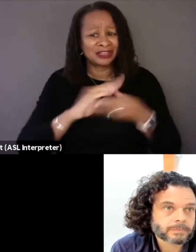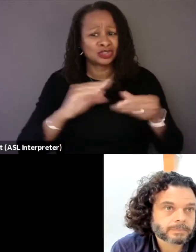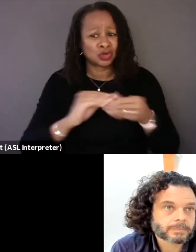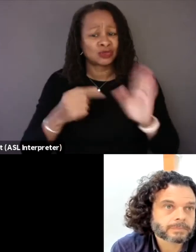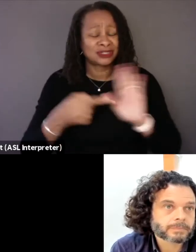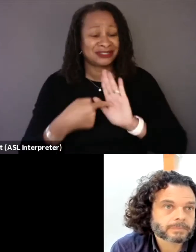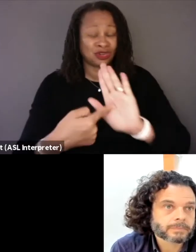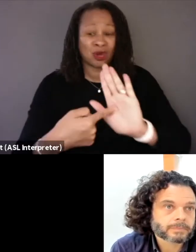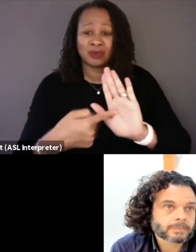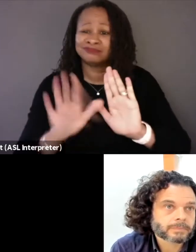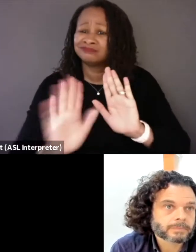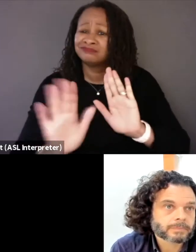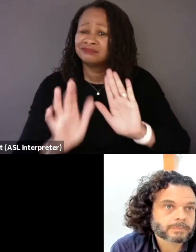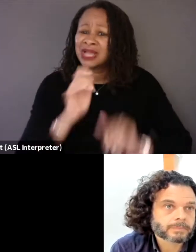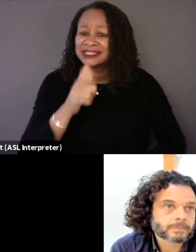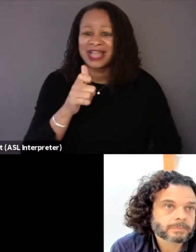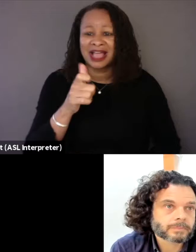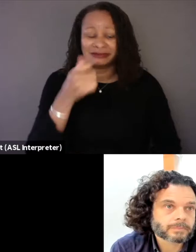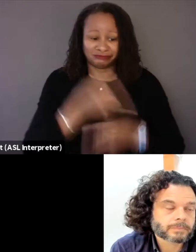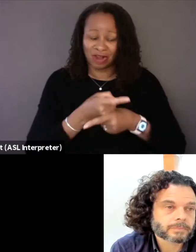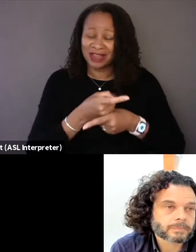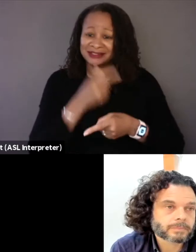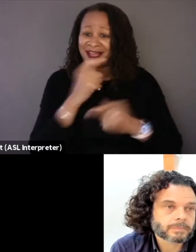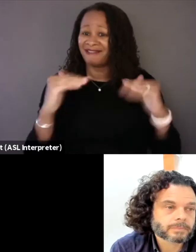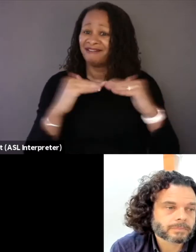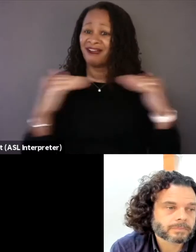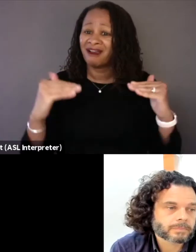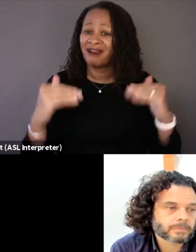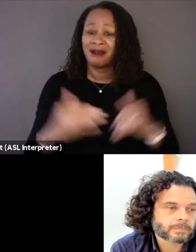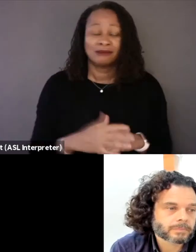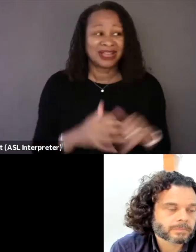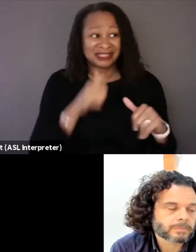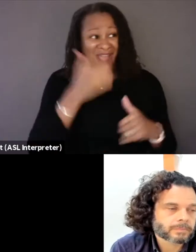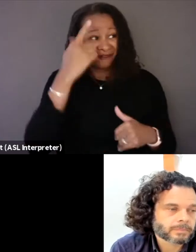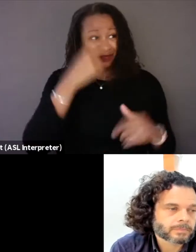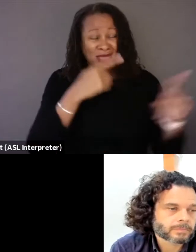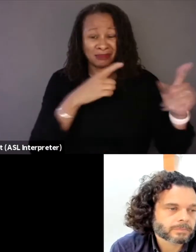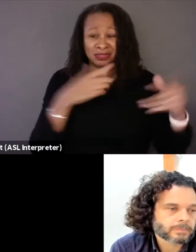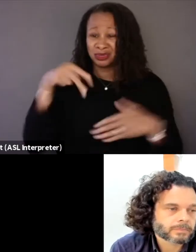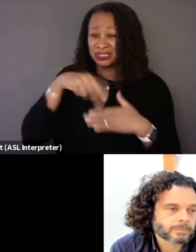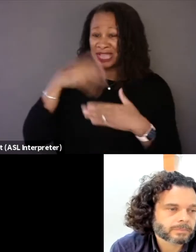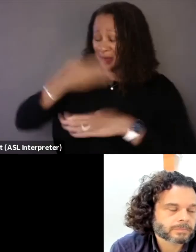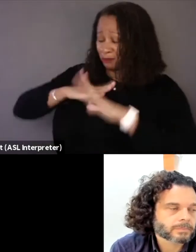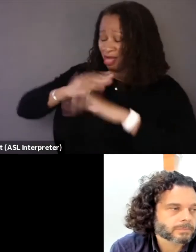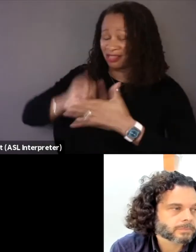that's just for them to step in front of that. And so that was always a challenge the whole way.